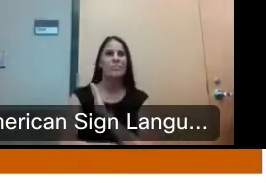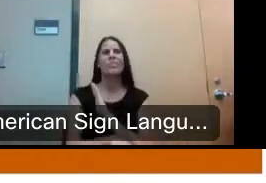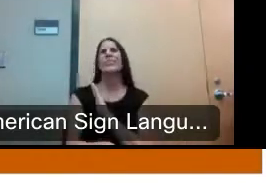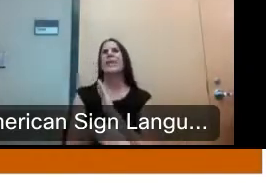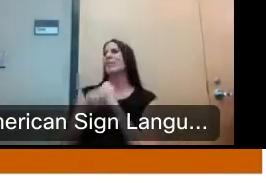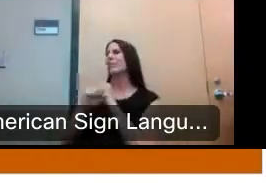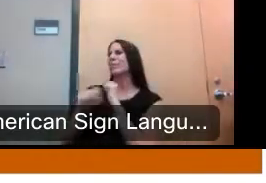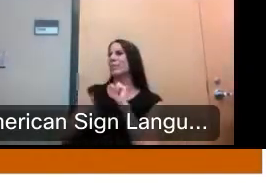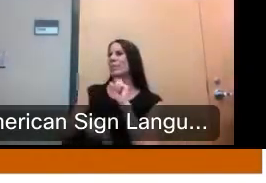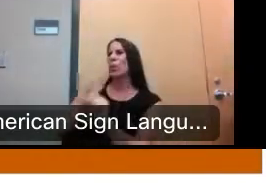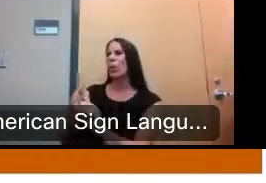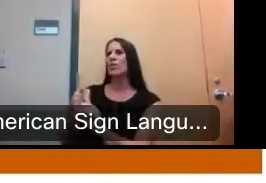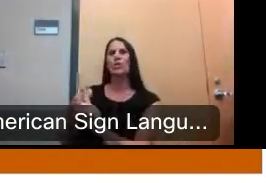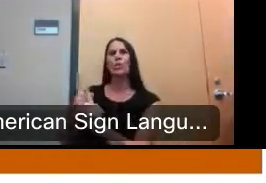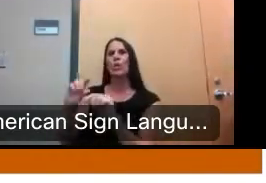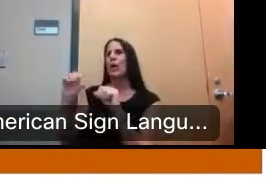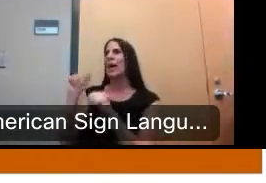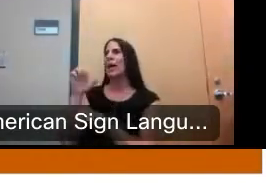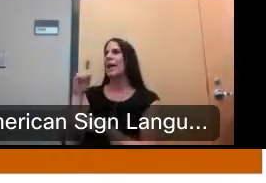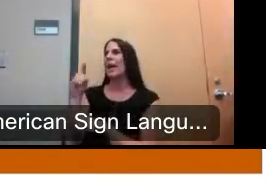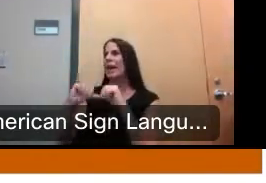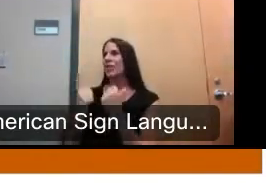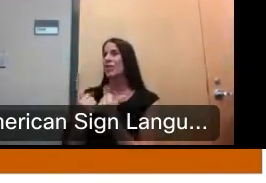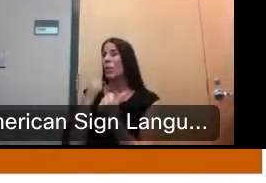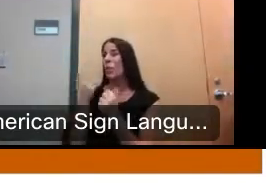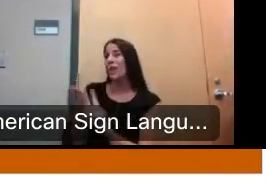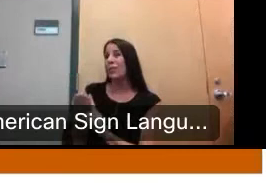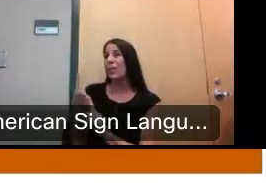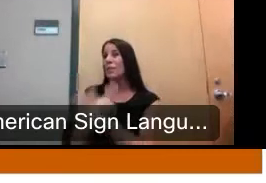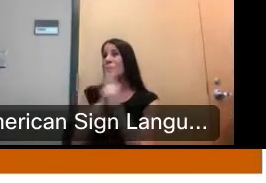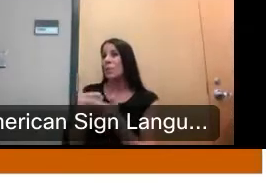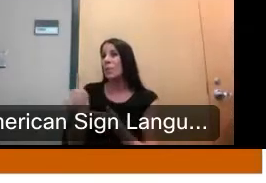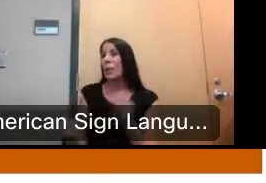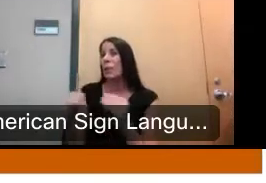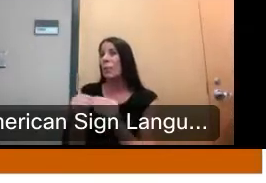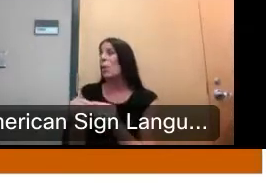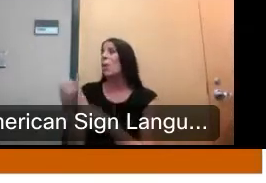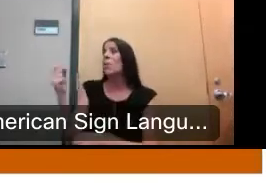we want you to sell more milk. We don't care if you just like, convince people to buy more cereal. Do whatever you need to do to sell more milk